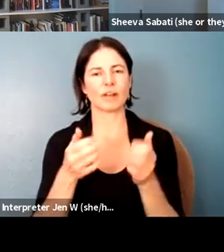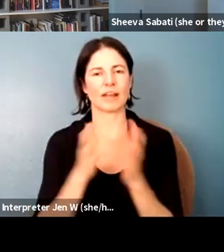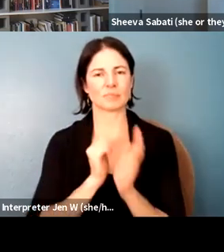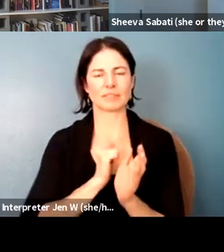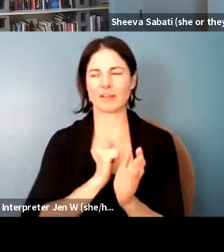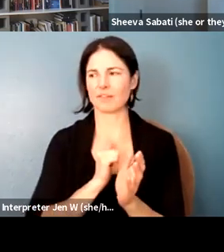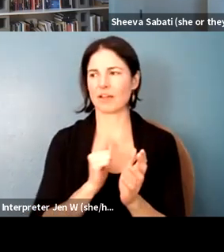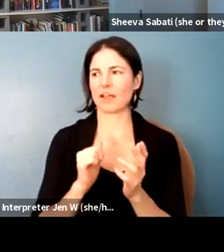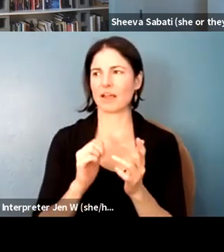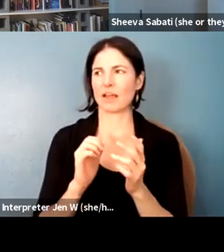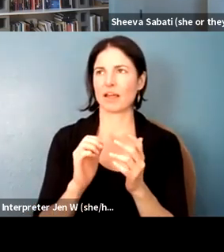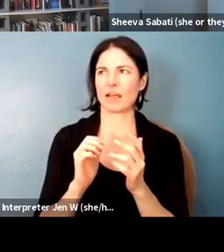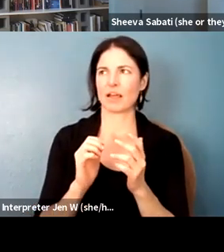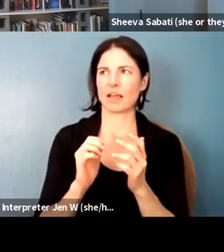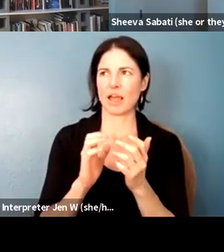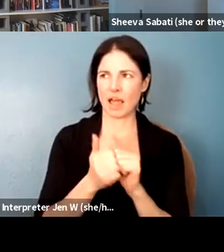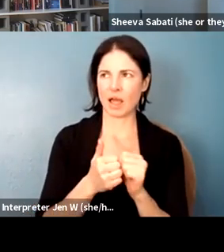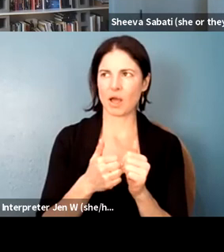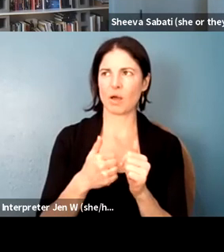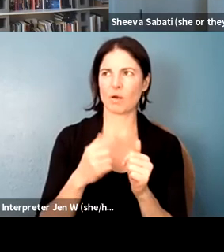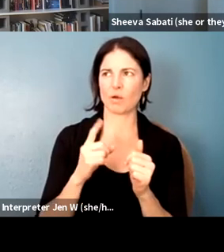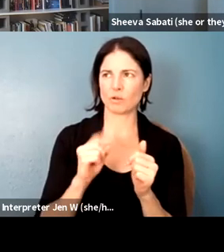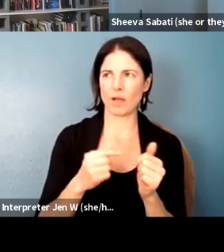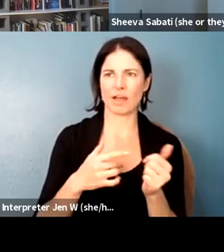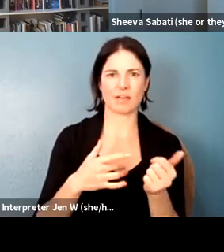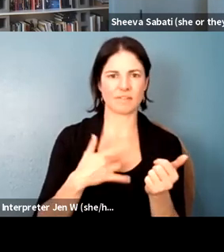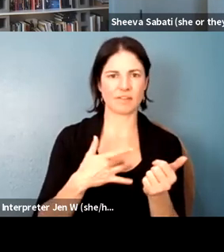present to what that activity or that moment or something is.